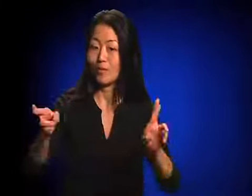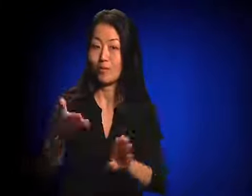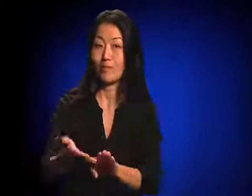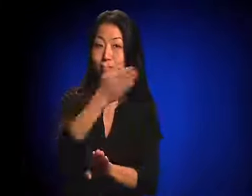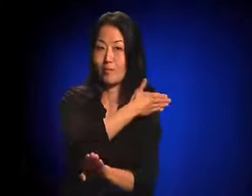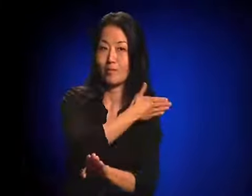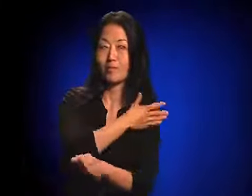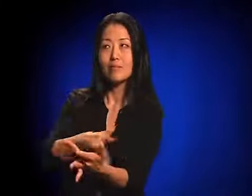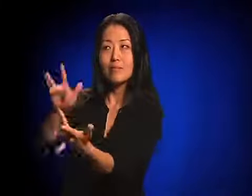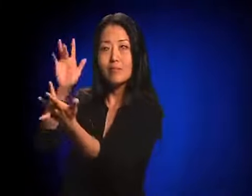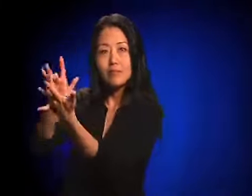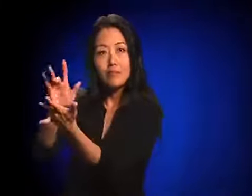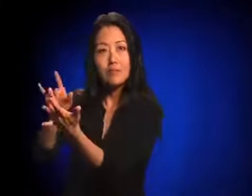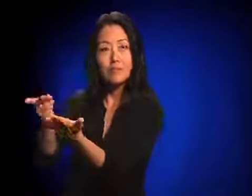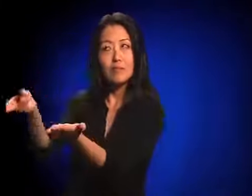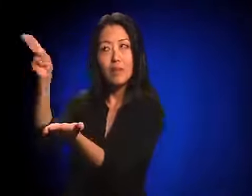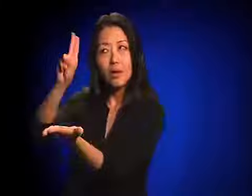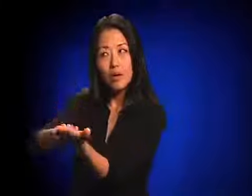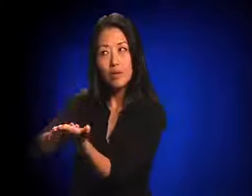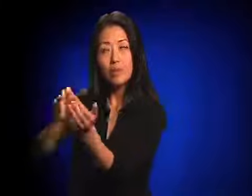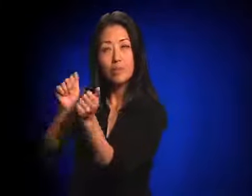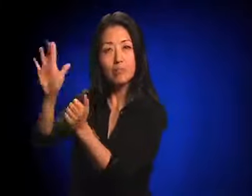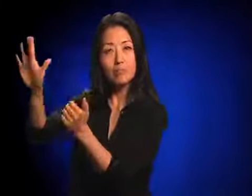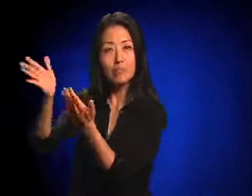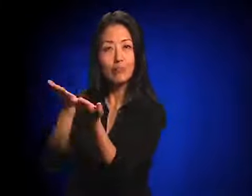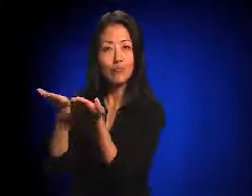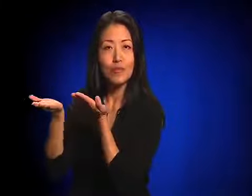A clinic or hospital must contract for this service in advance. However